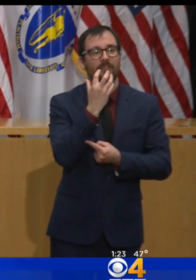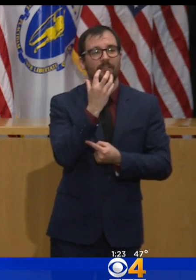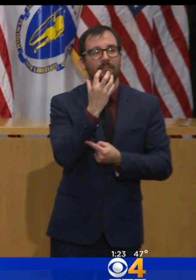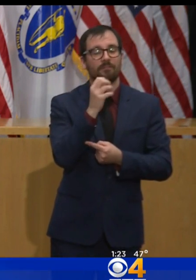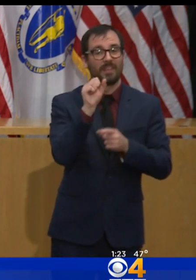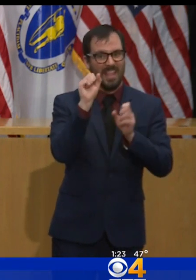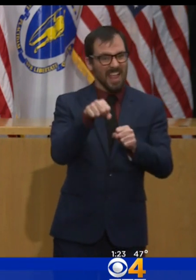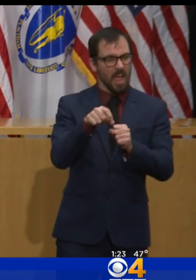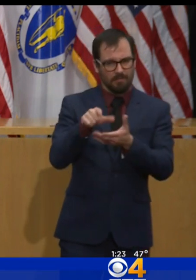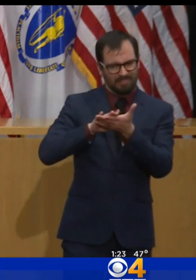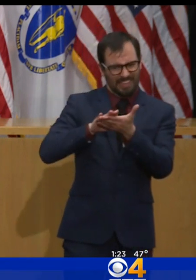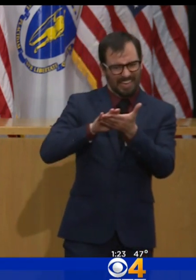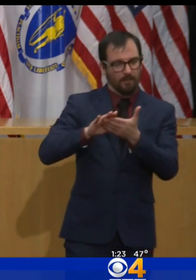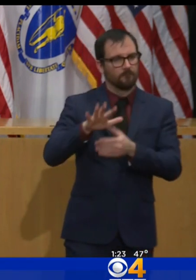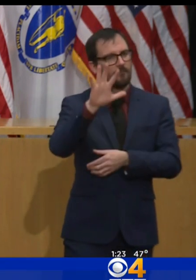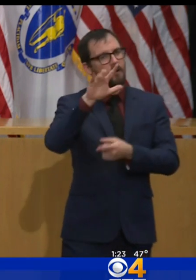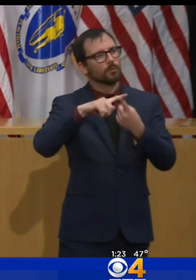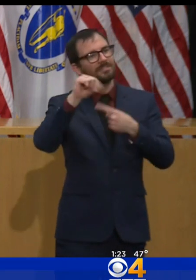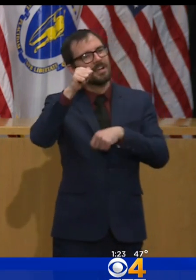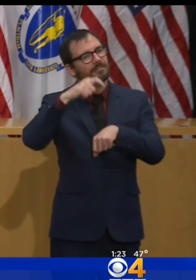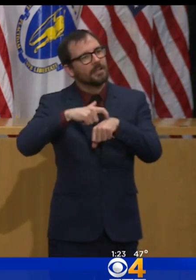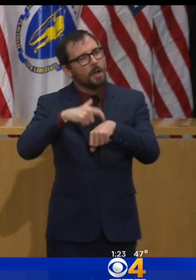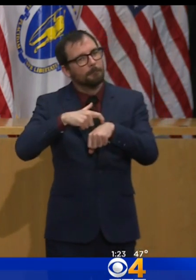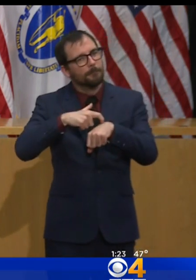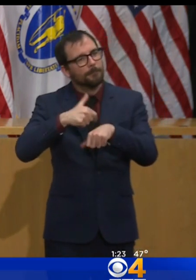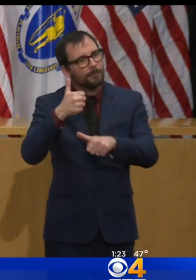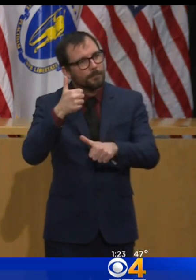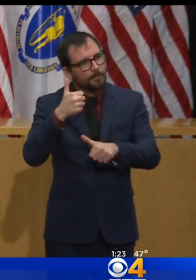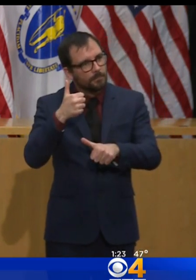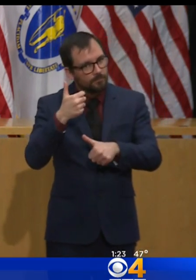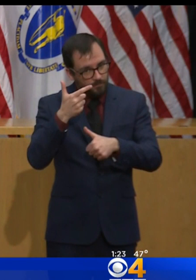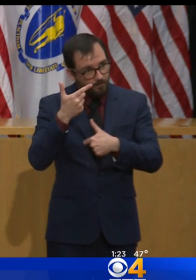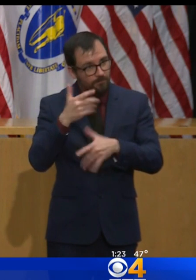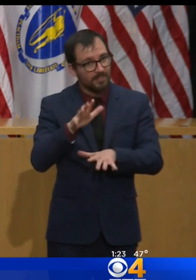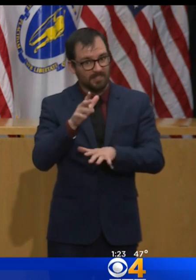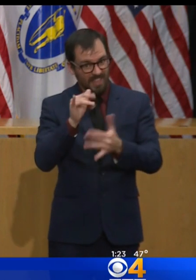DISINFECTED FIVE TO TEN TIMES BEFORE IT HAS TO BE DISPOSED. THE PRINCIPAL BENEFIT OF THIS